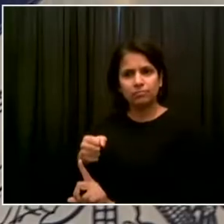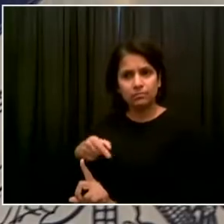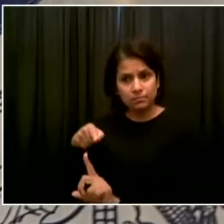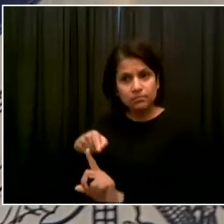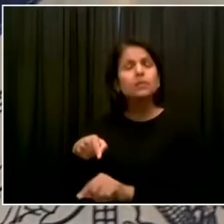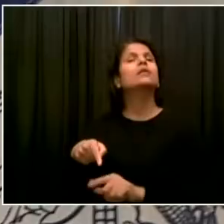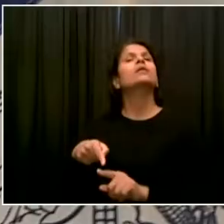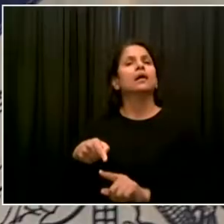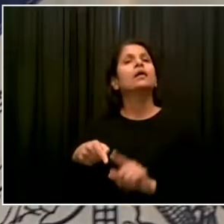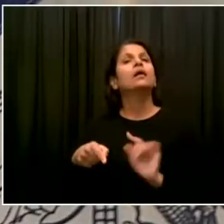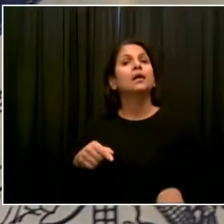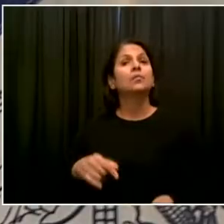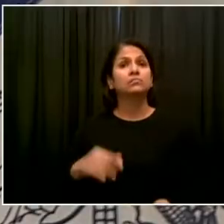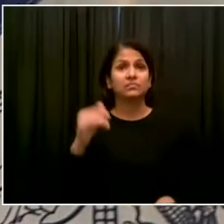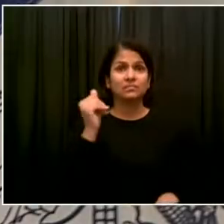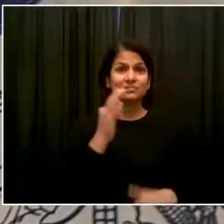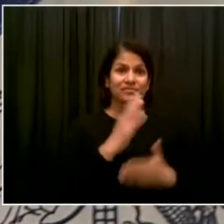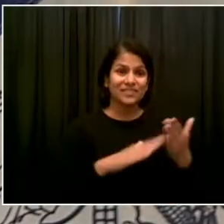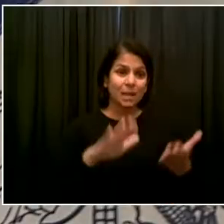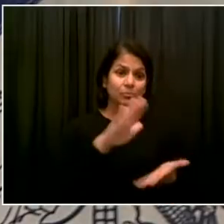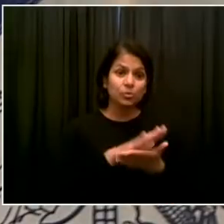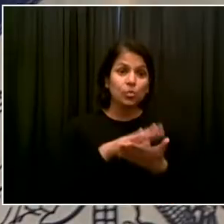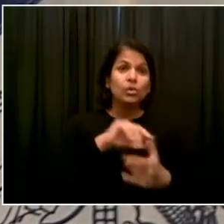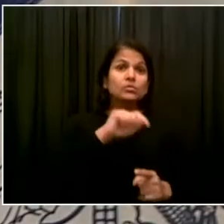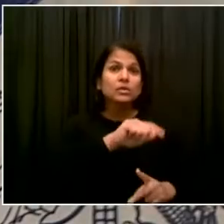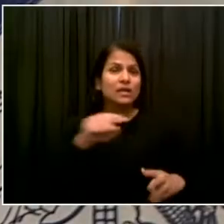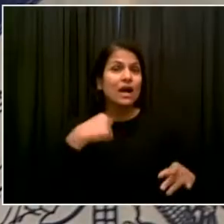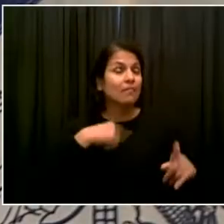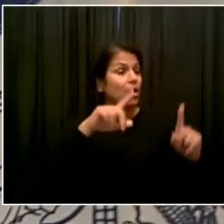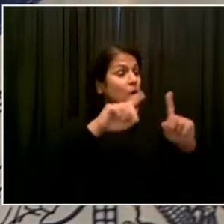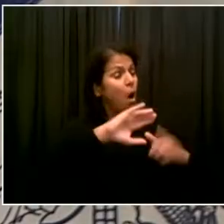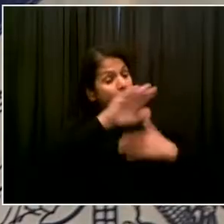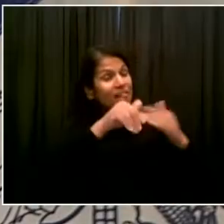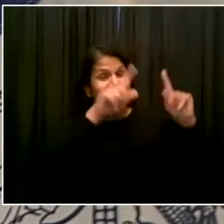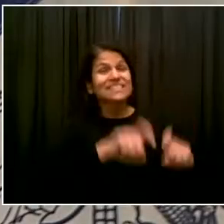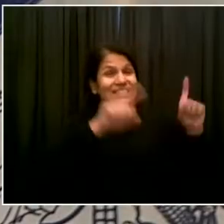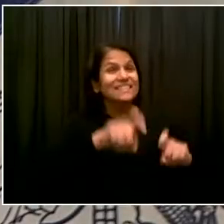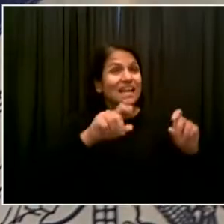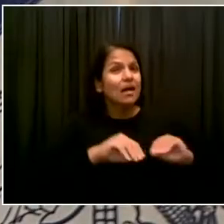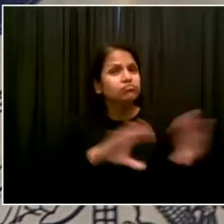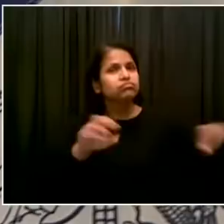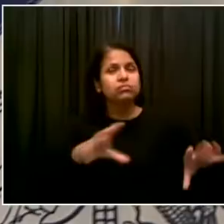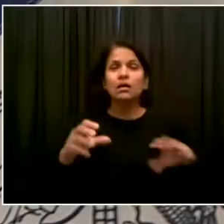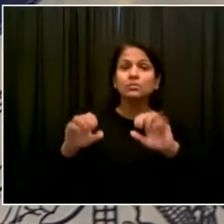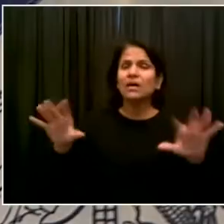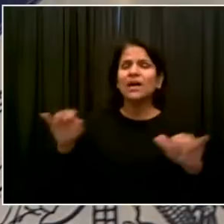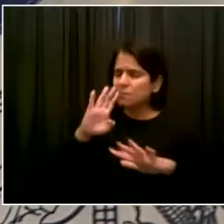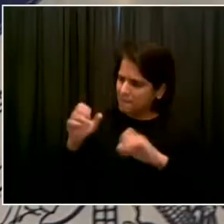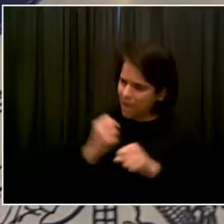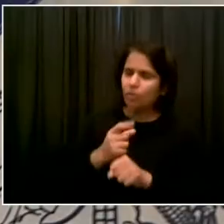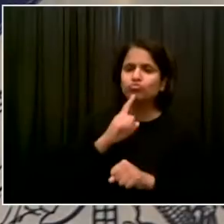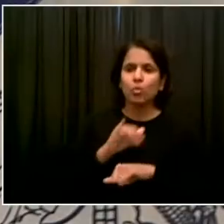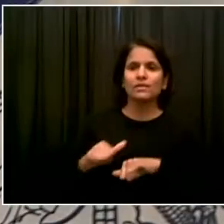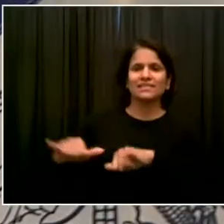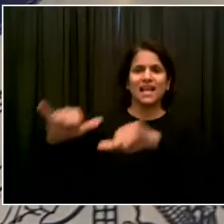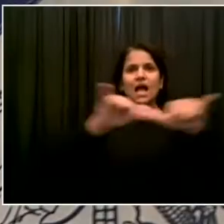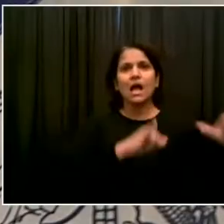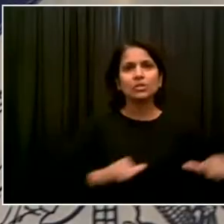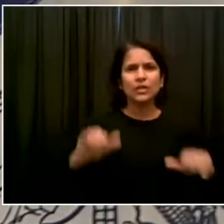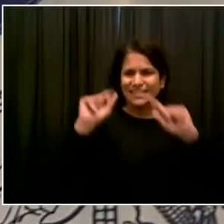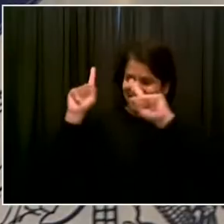LEVELS OF COVID-